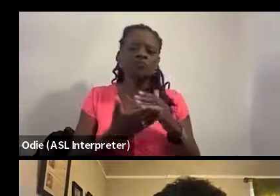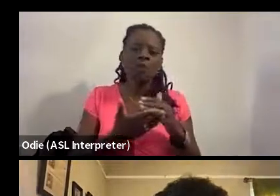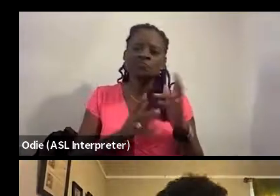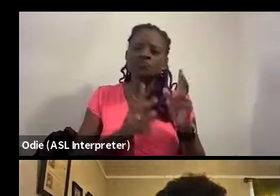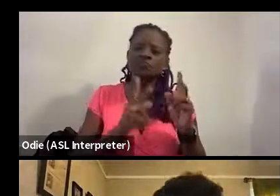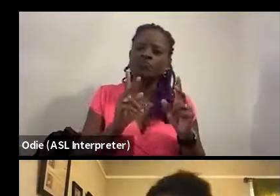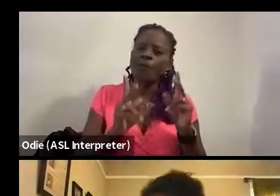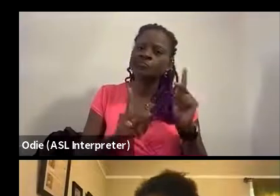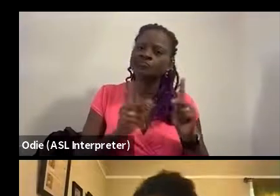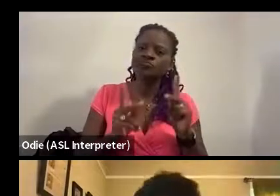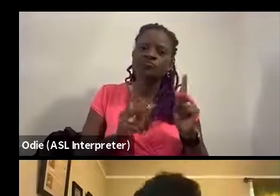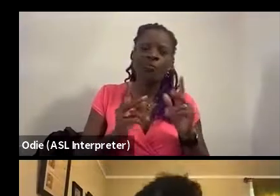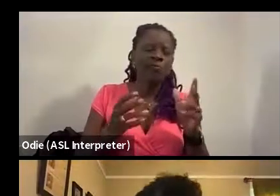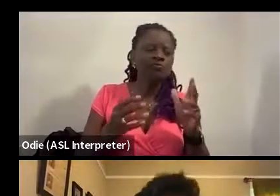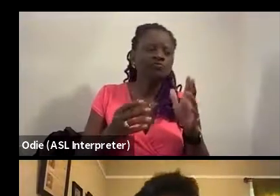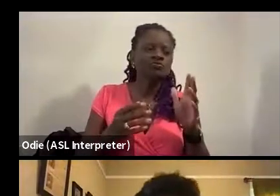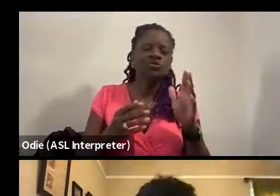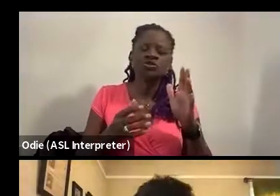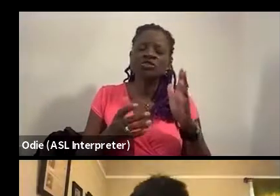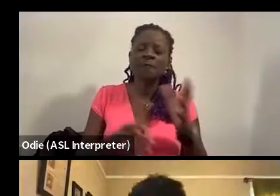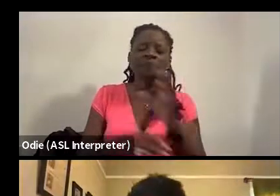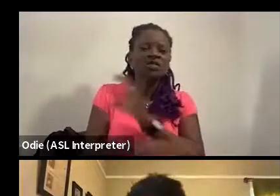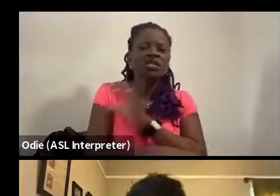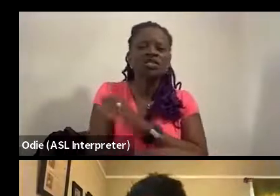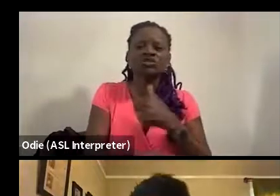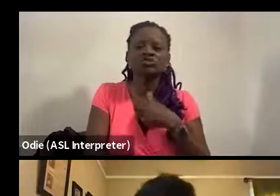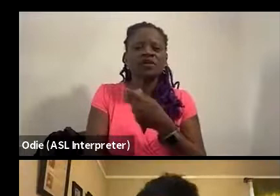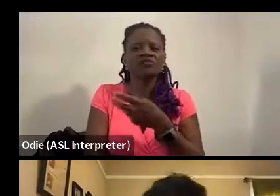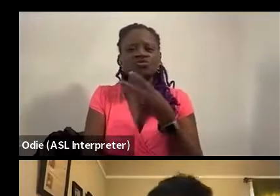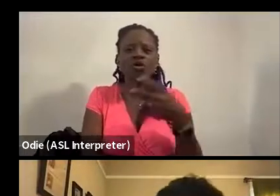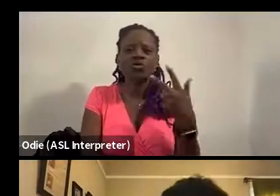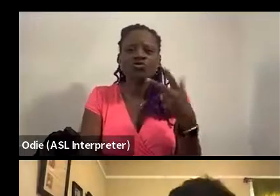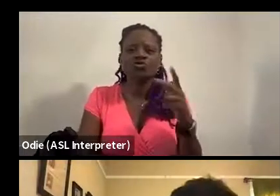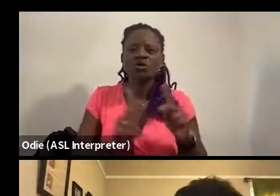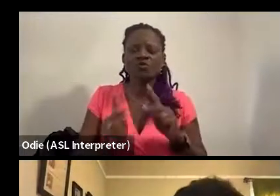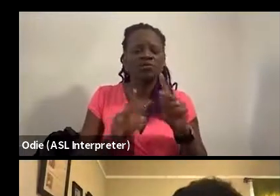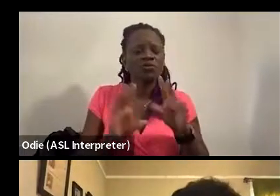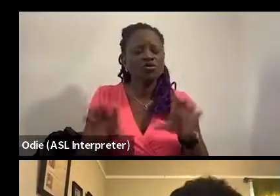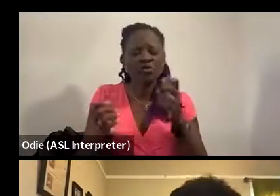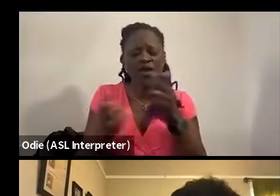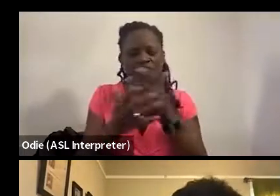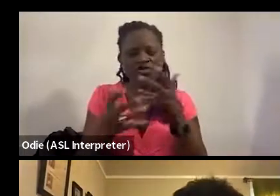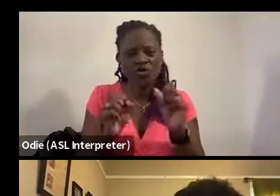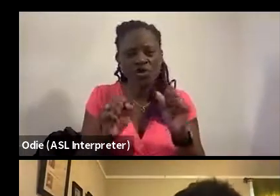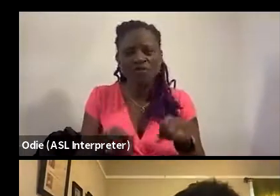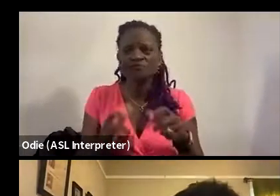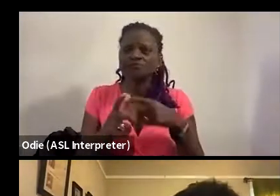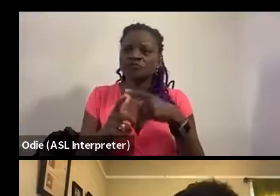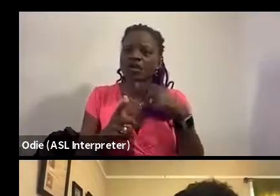heart and soul and time and energy to serve their communities. And then we come out with them. We're doing events.